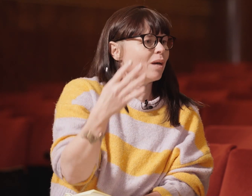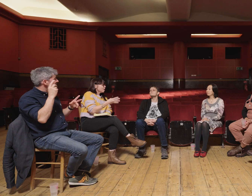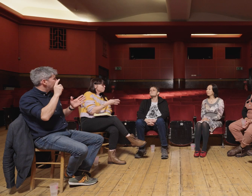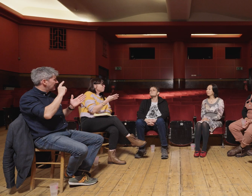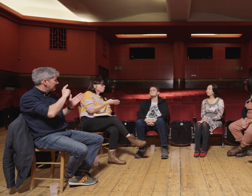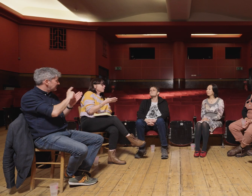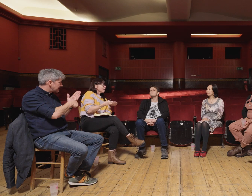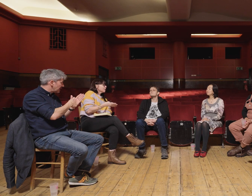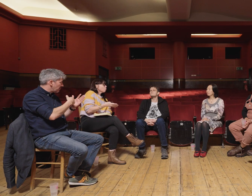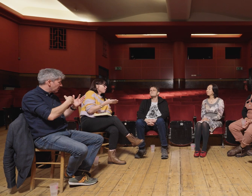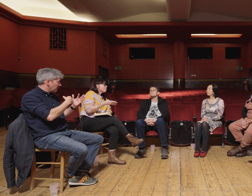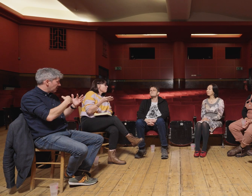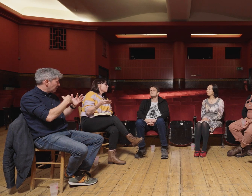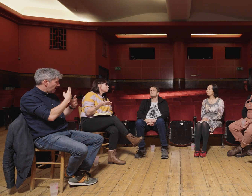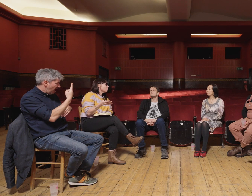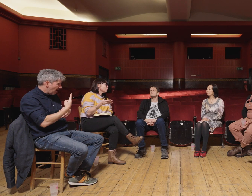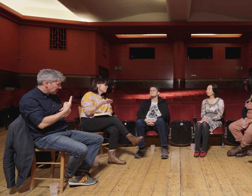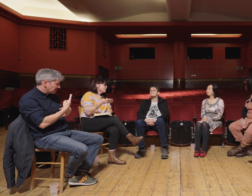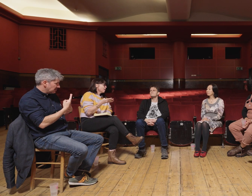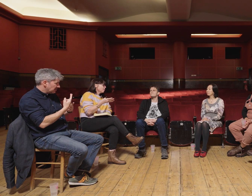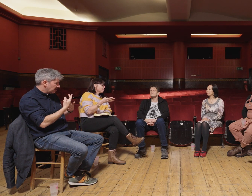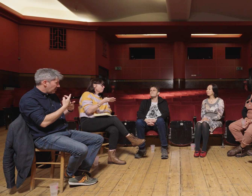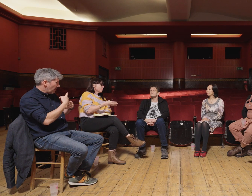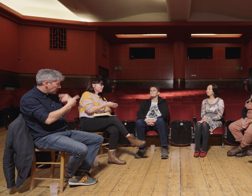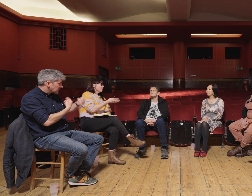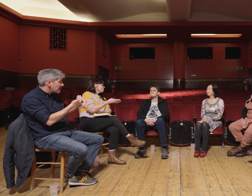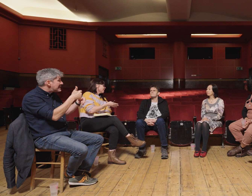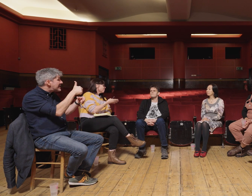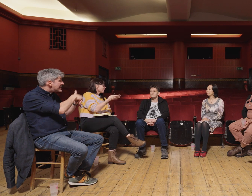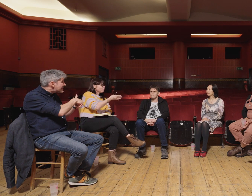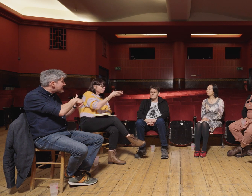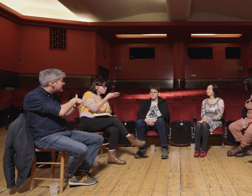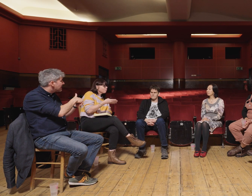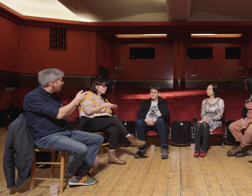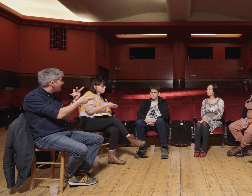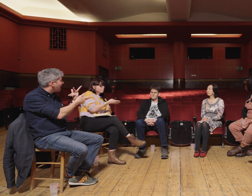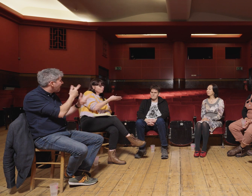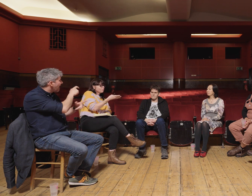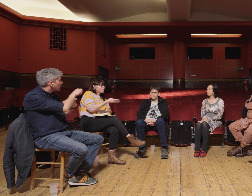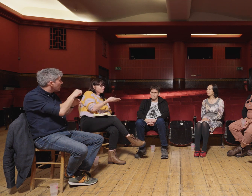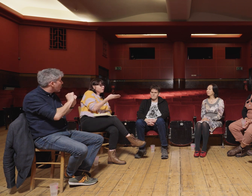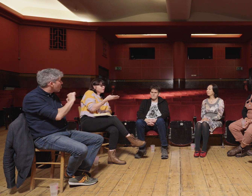performing in the work of other people. and I'm hearing from all of you now